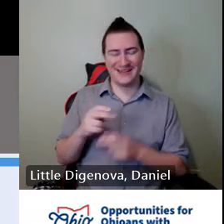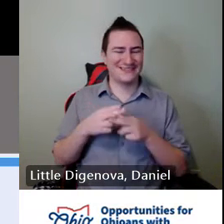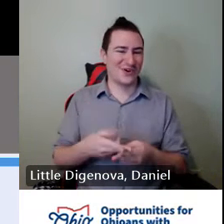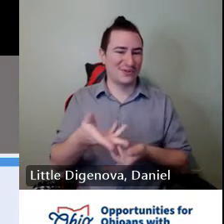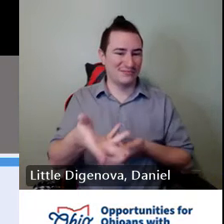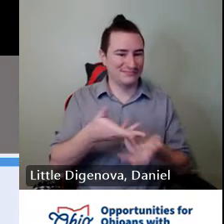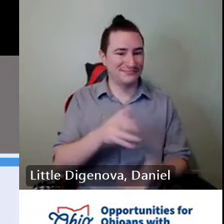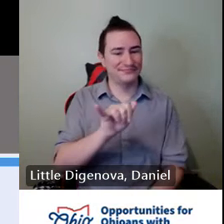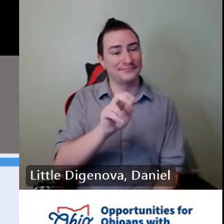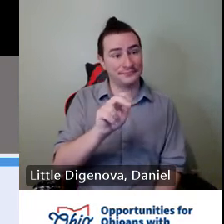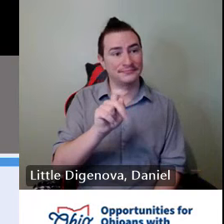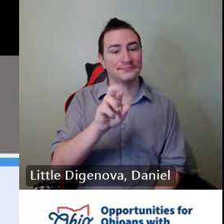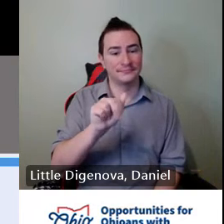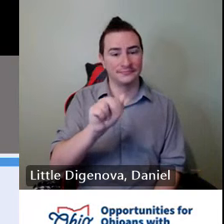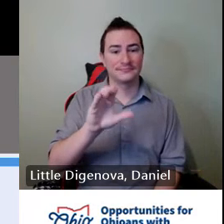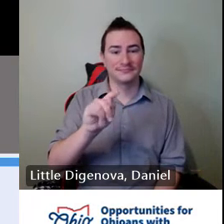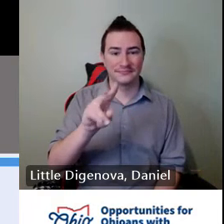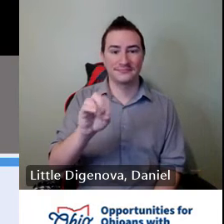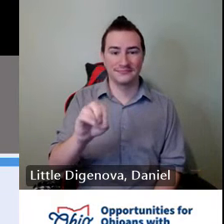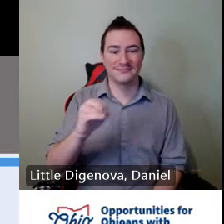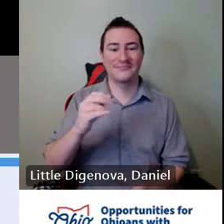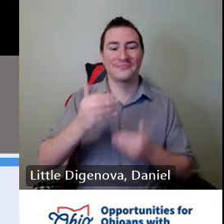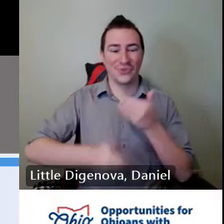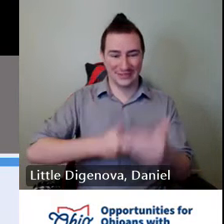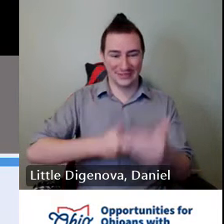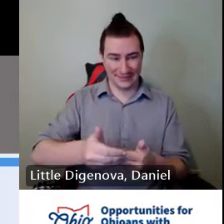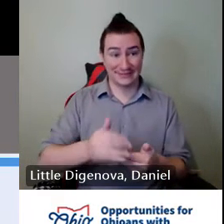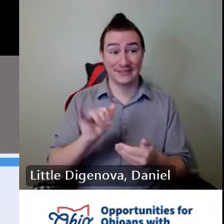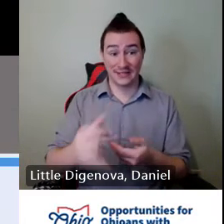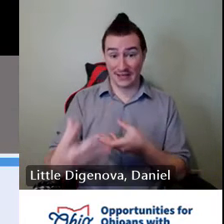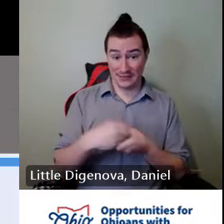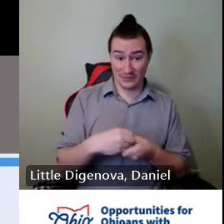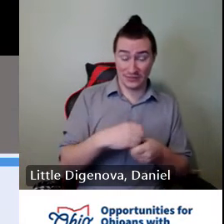This includes the employer and the employee working together to